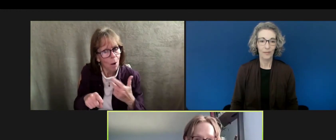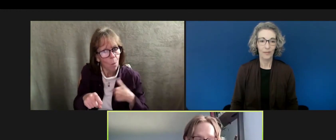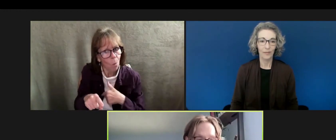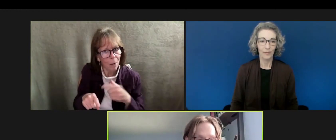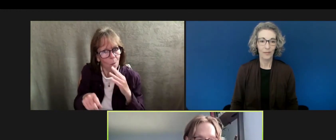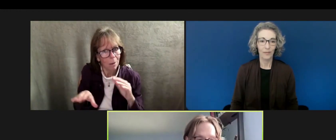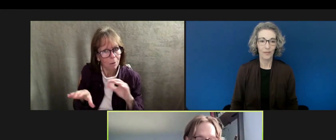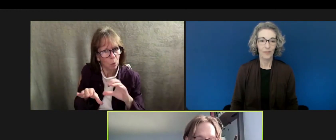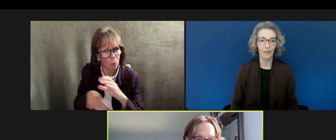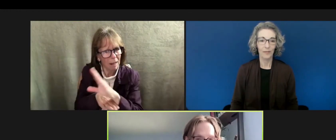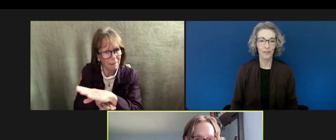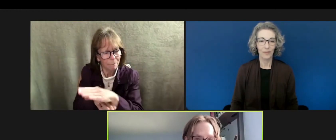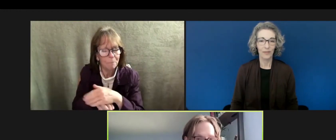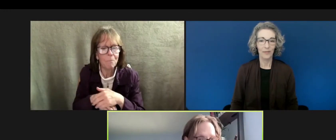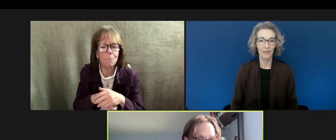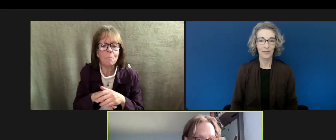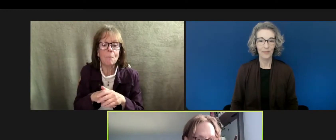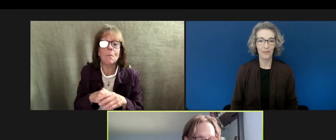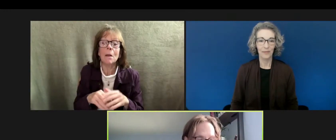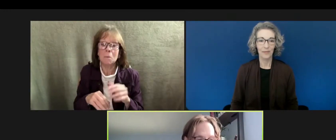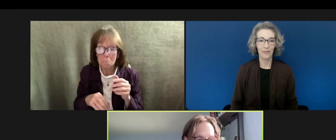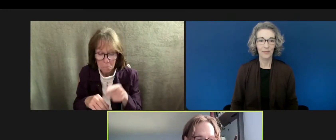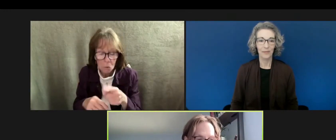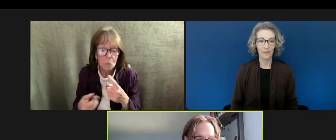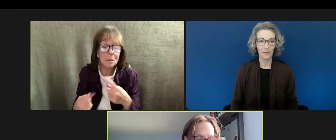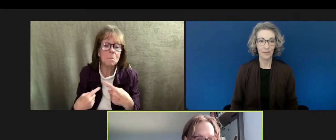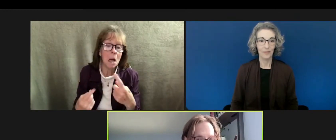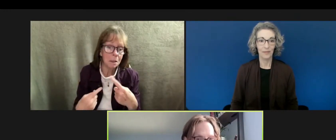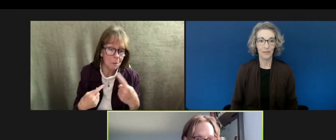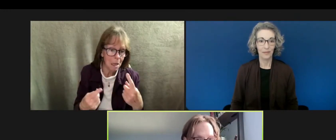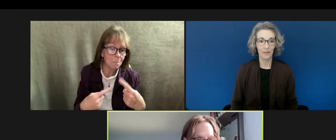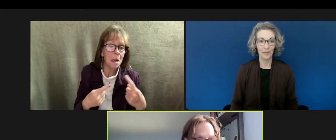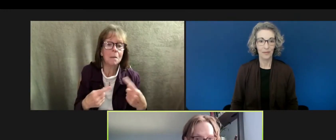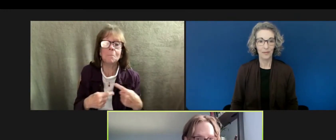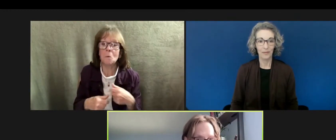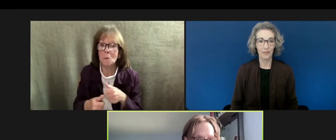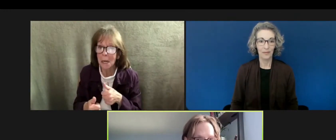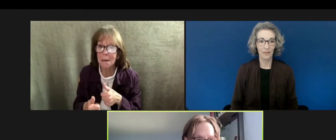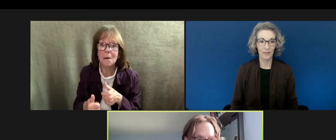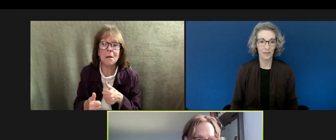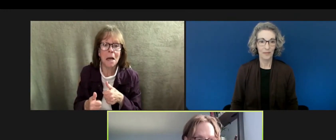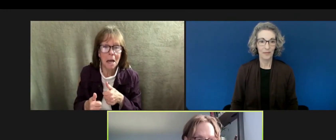We got some responses coming in. Great, folks, great, it's going well so far.